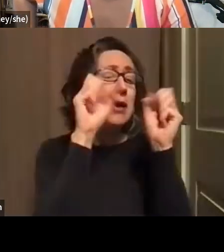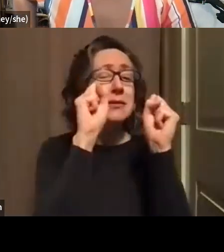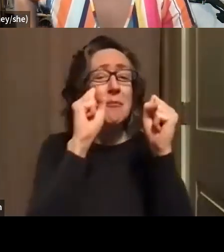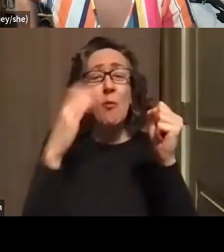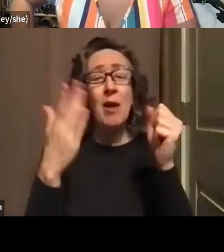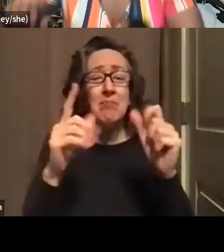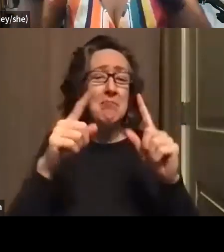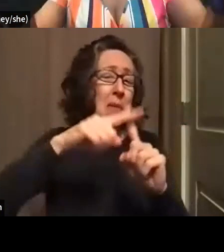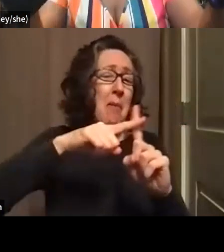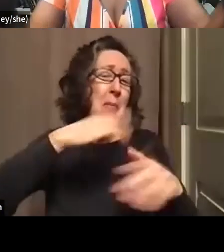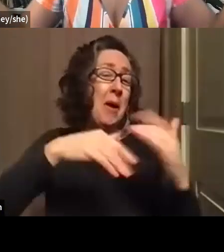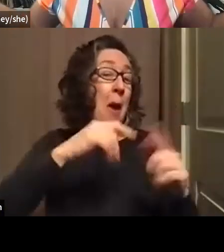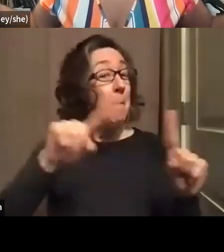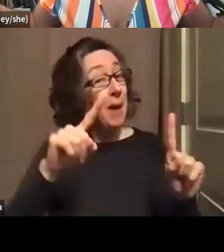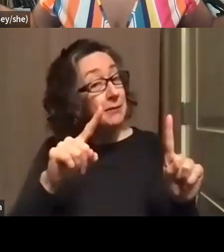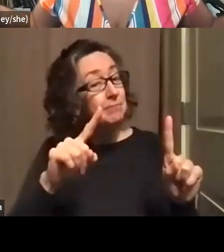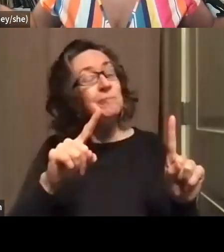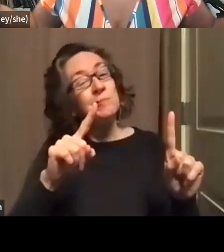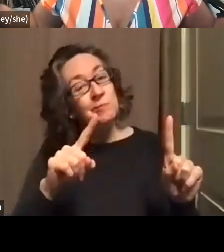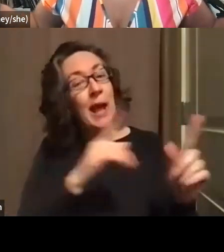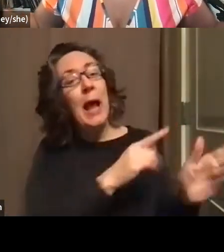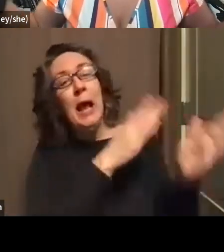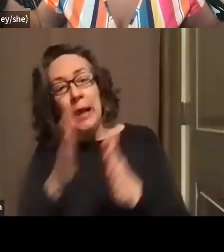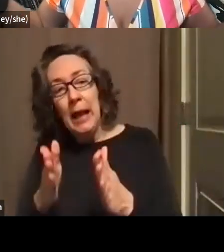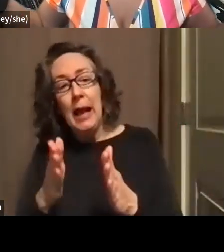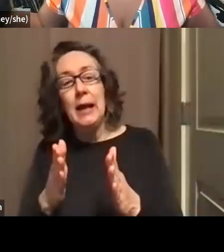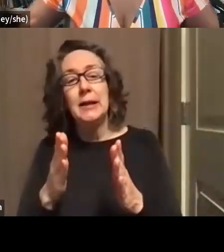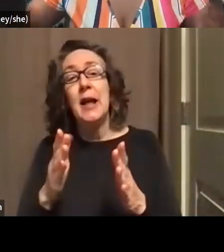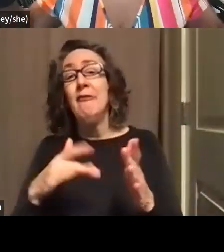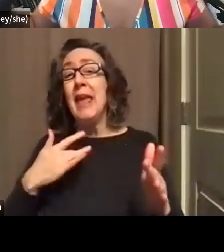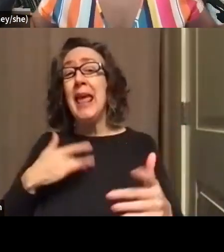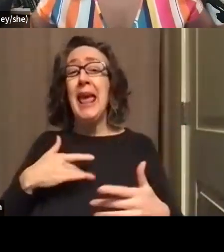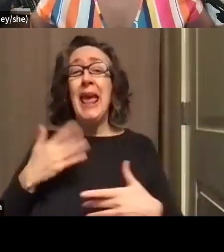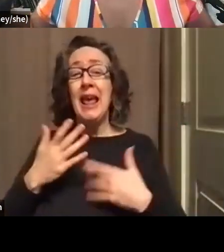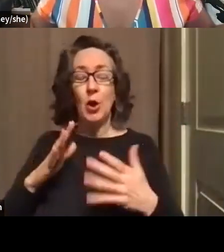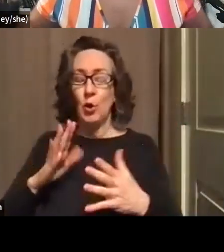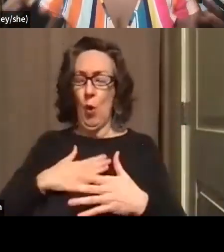We are here to have conversation with a field that is always throwing up barriers.